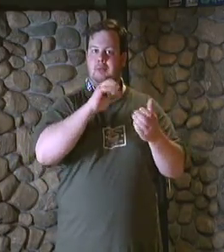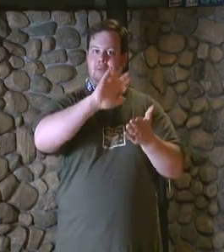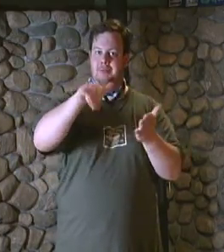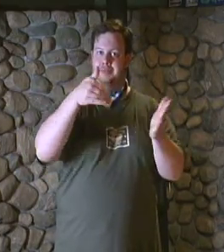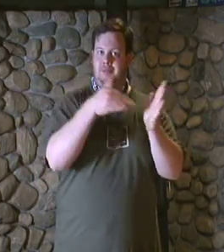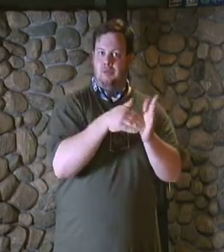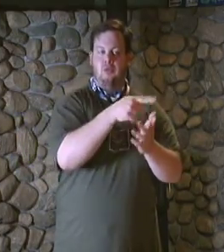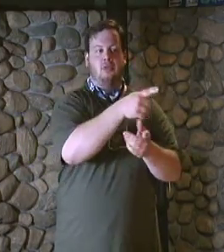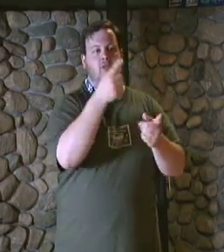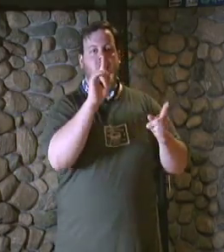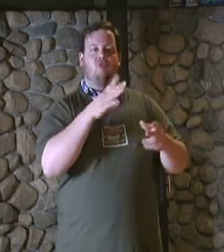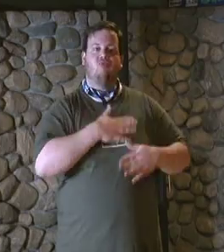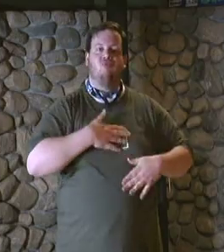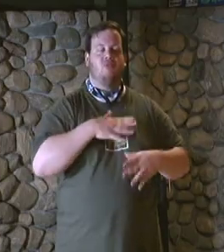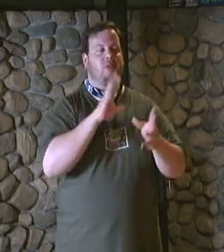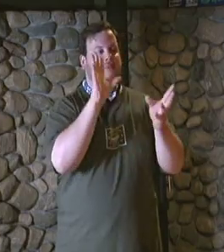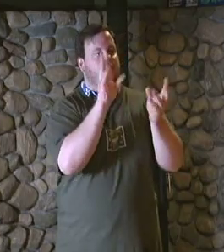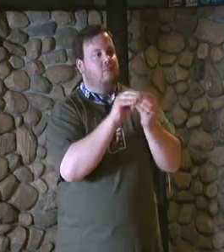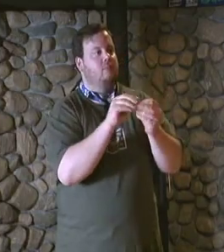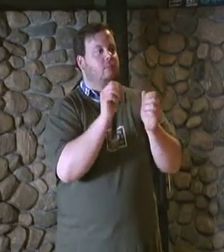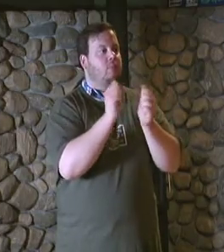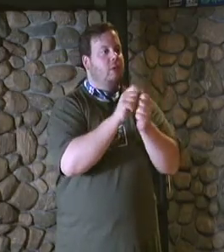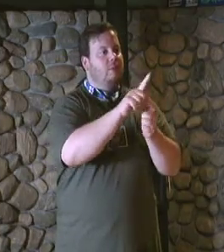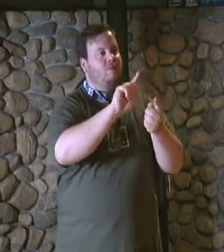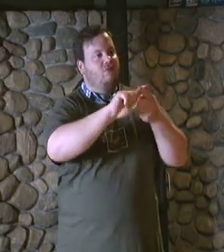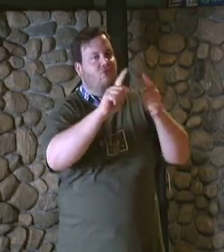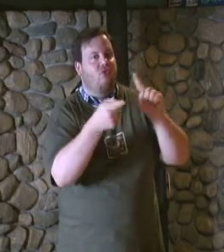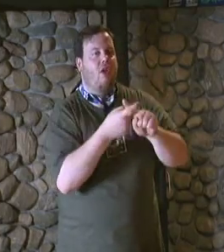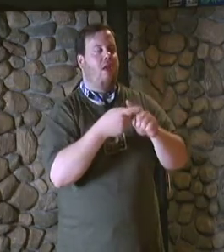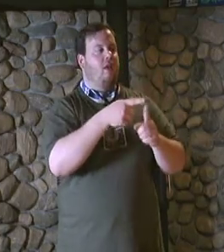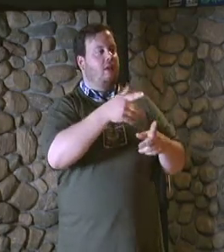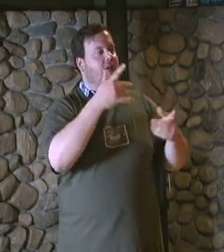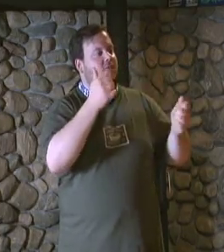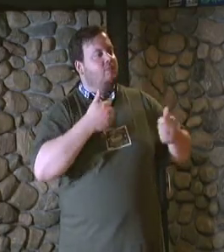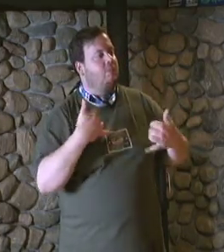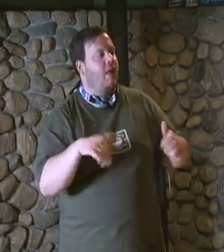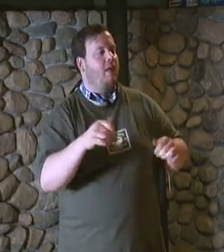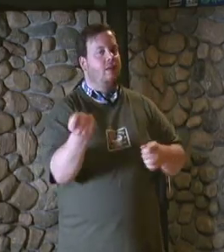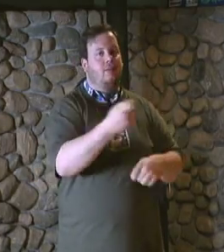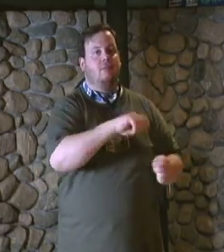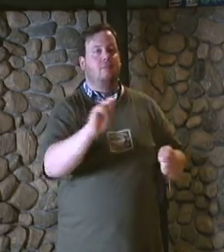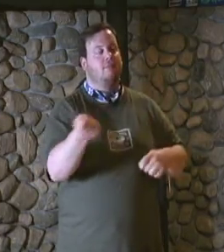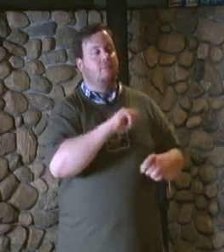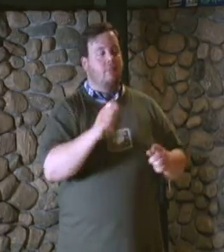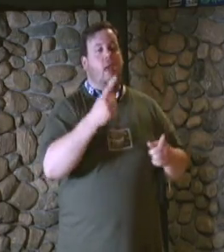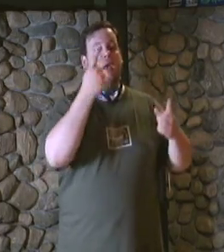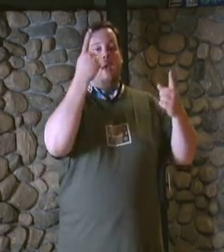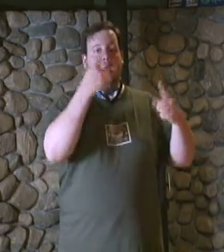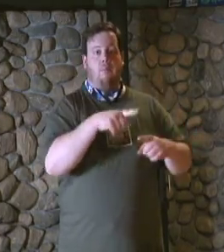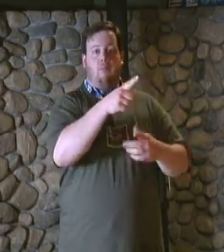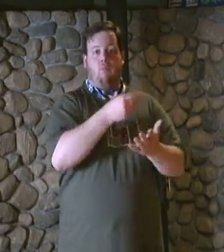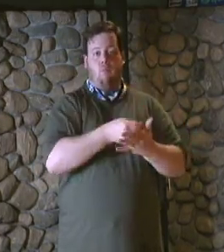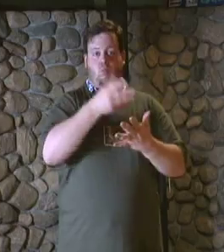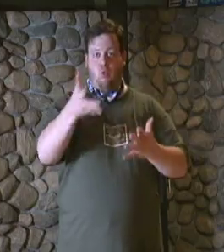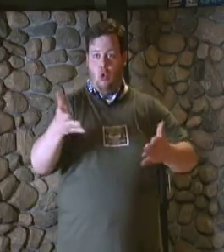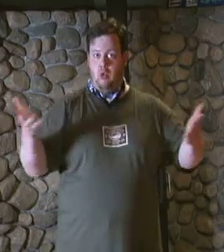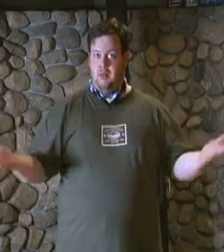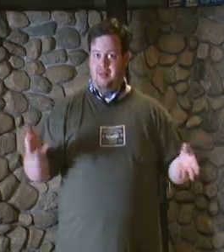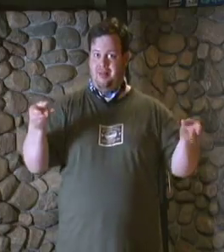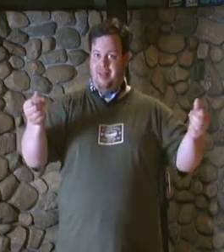where he enjoyed meeting with friends and playing tennis.